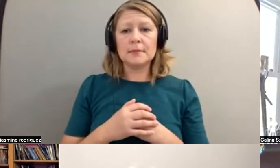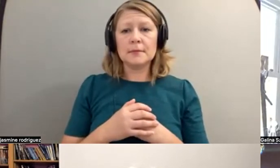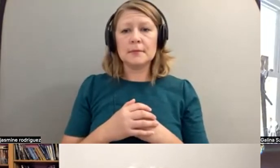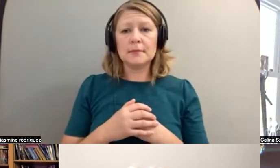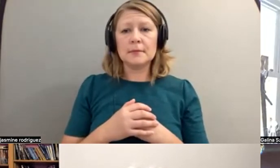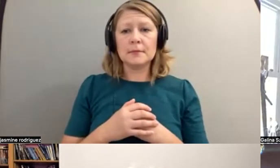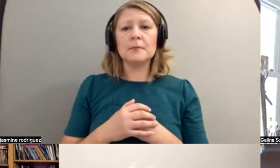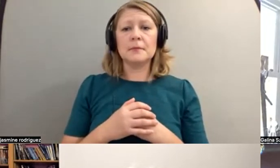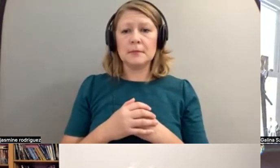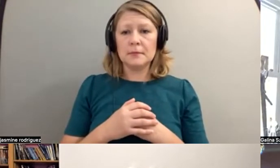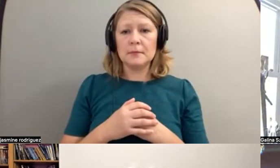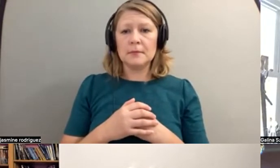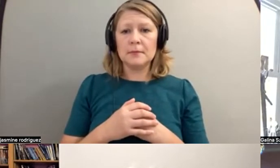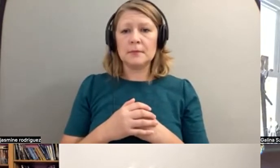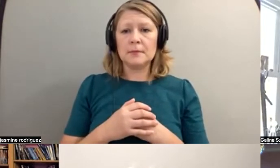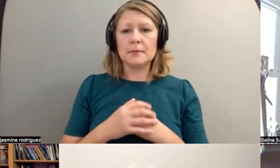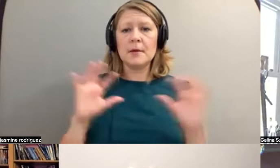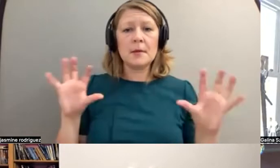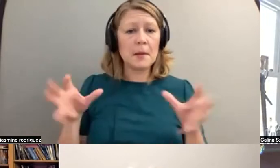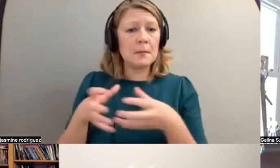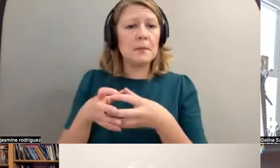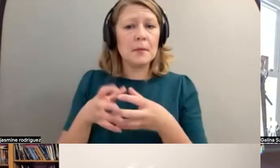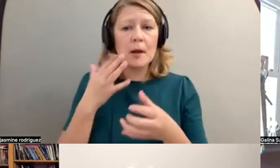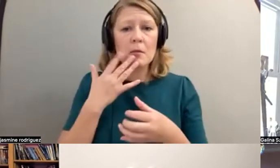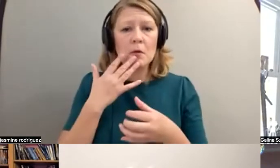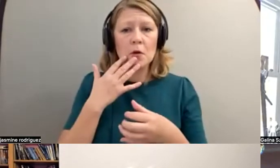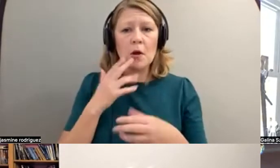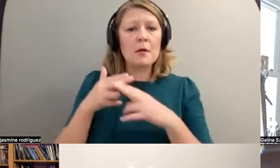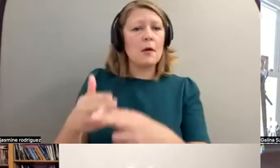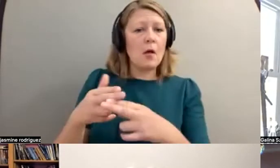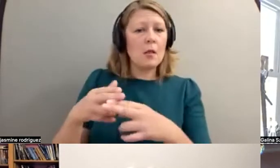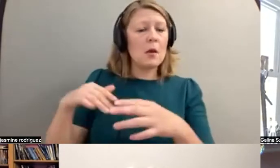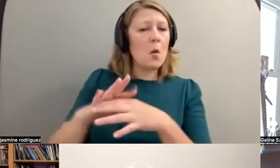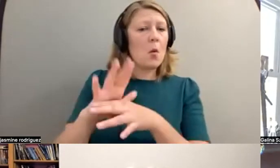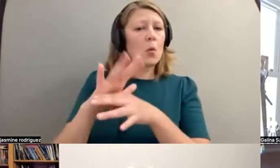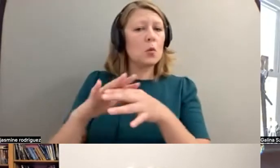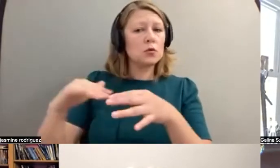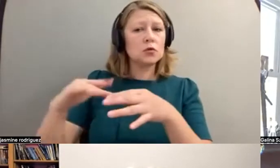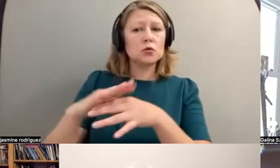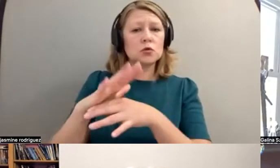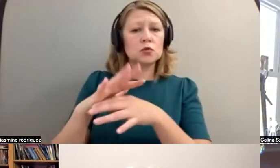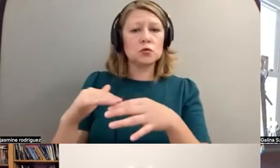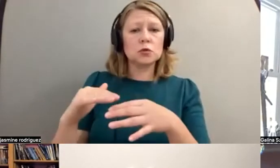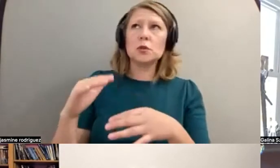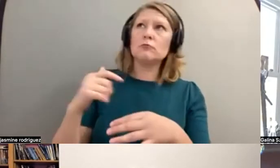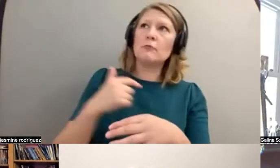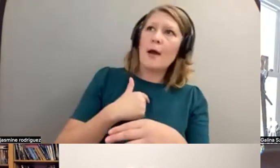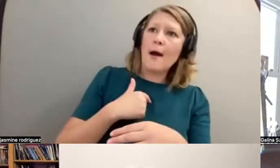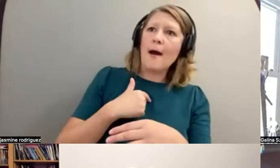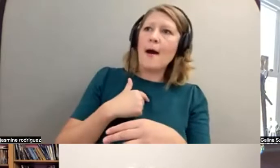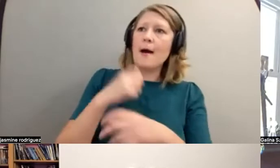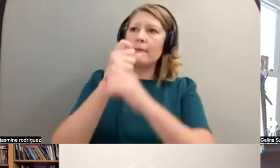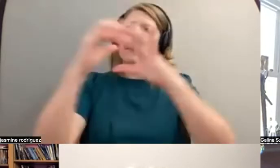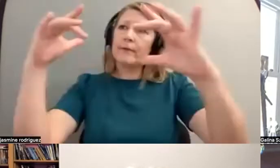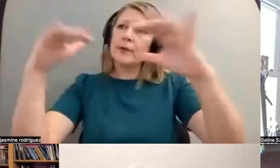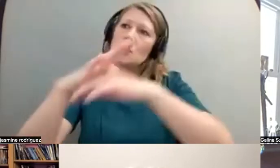So I call this kin an ocean. To me, ocean is huge, and magic, and